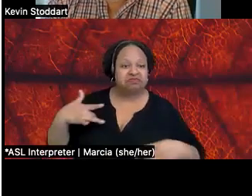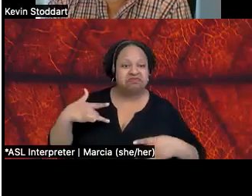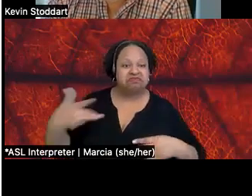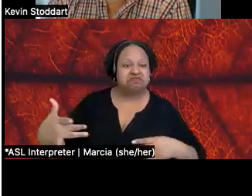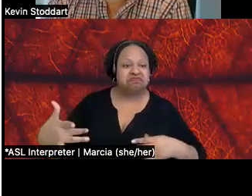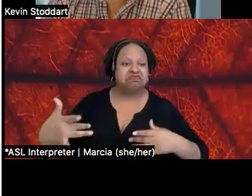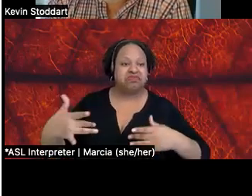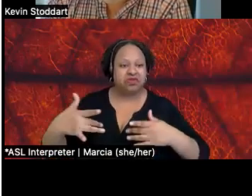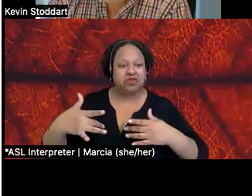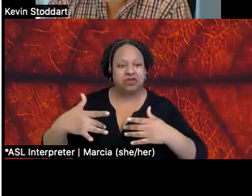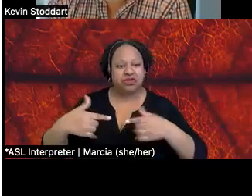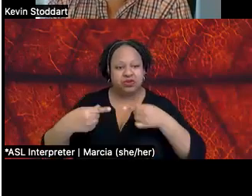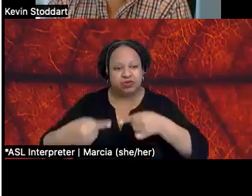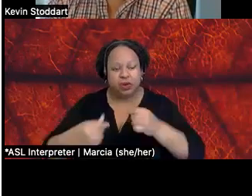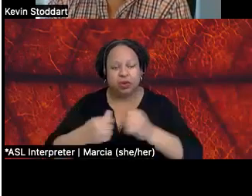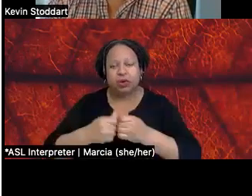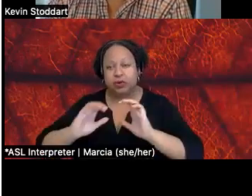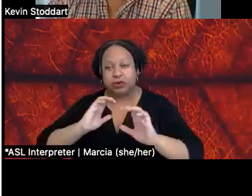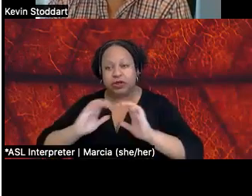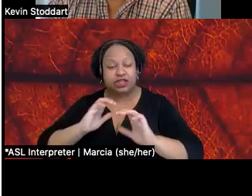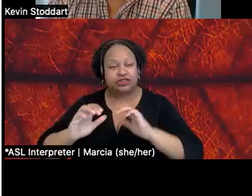And this is the core feature of autism.